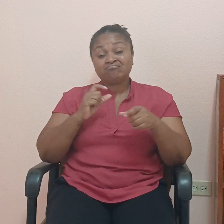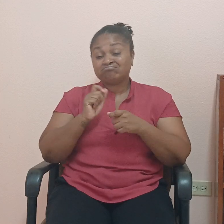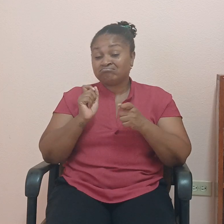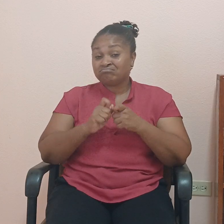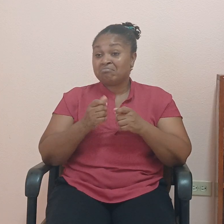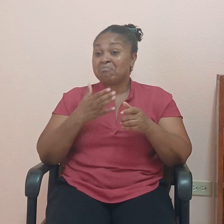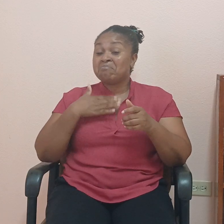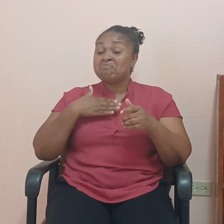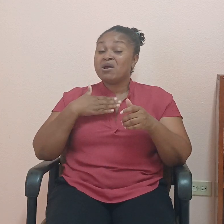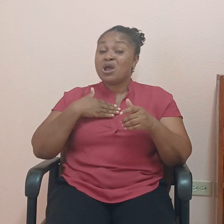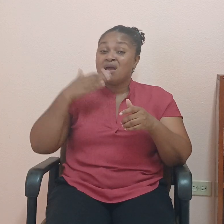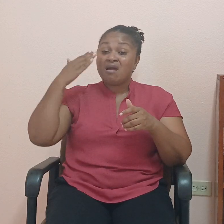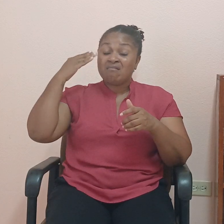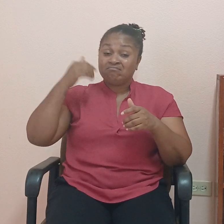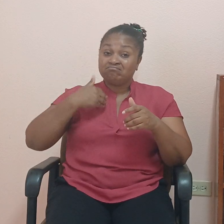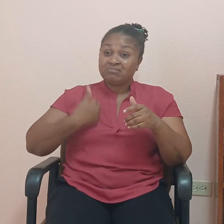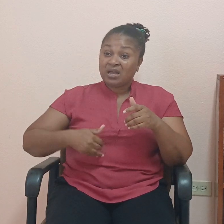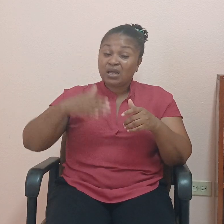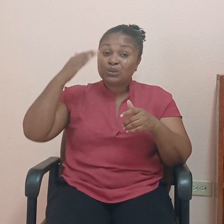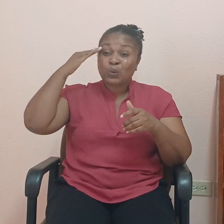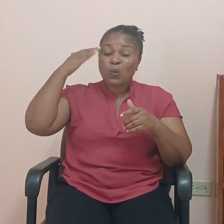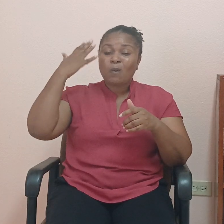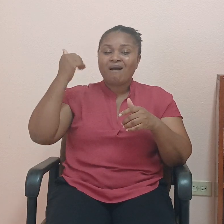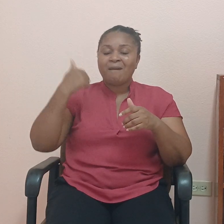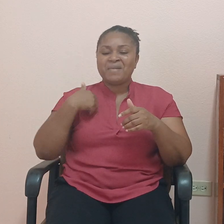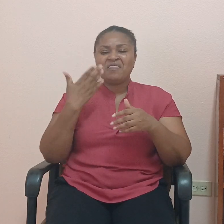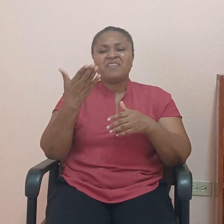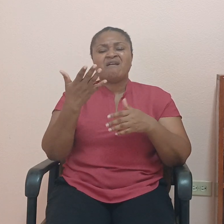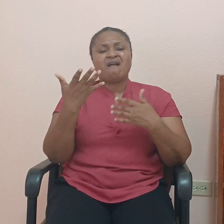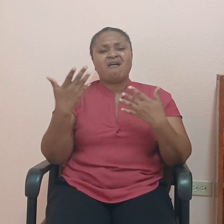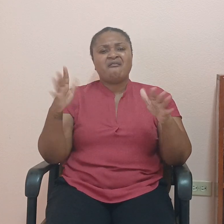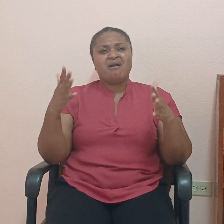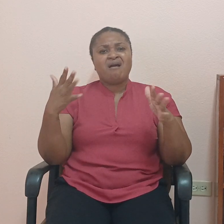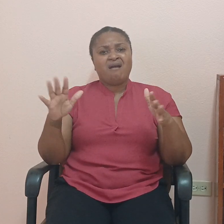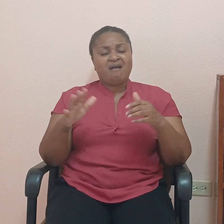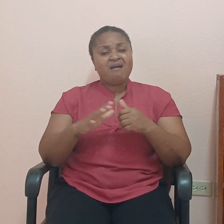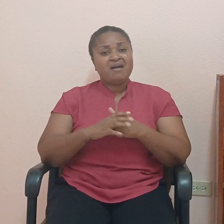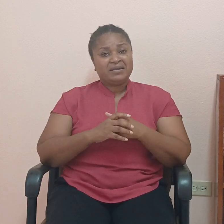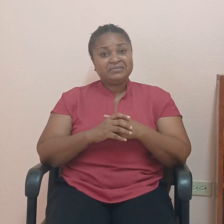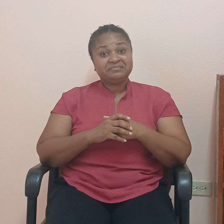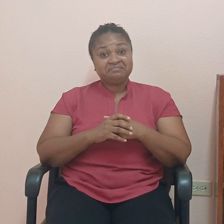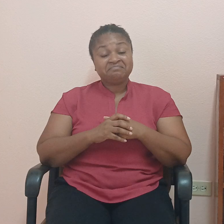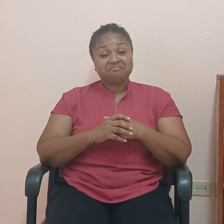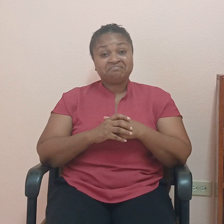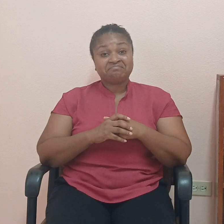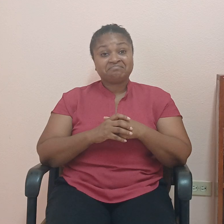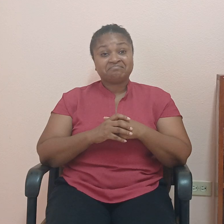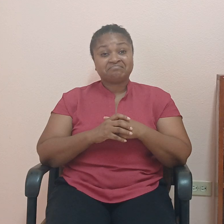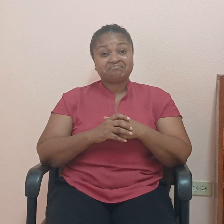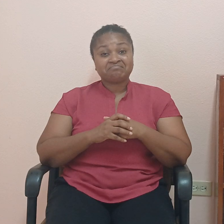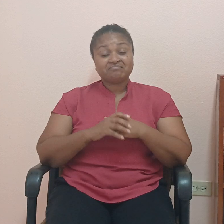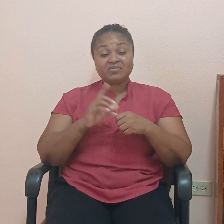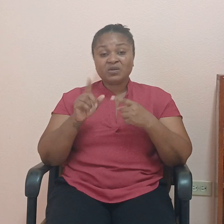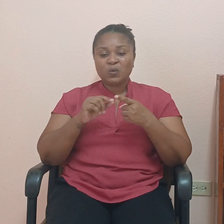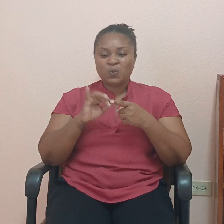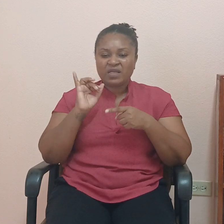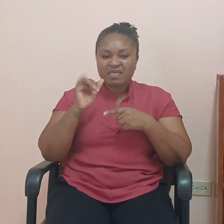BECAUSE I HAVE BEEN IN THAT PLACE AS WELL. WHEN THIS HAPPENS WE MUST